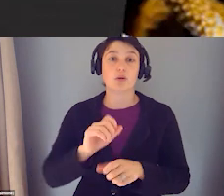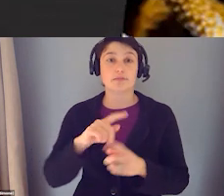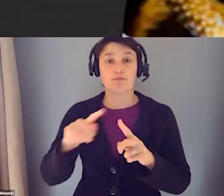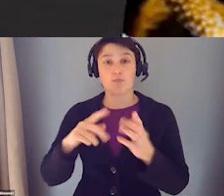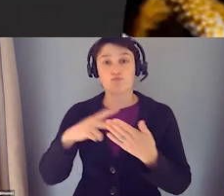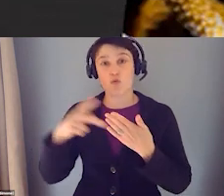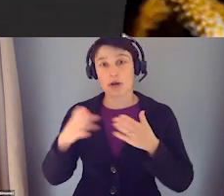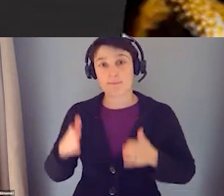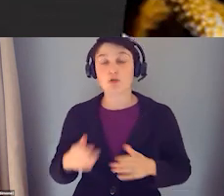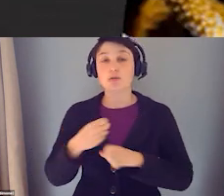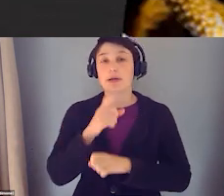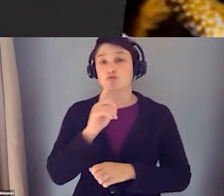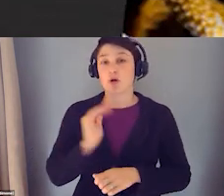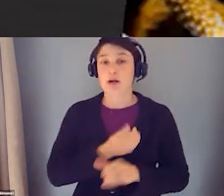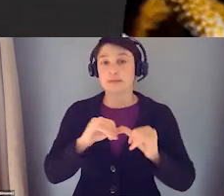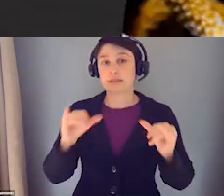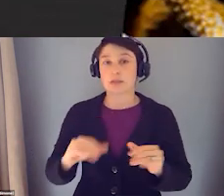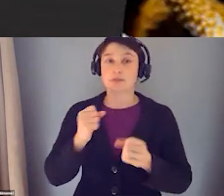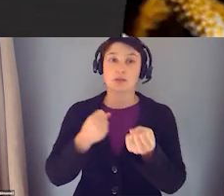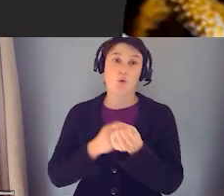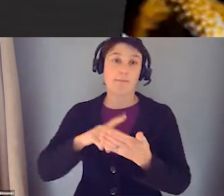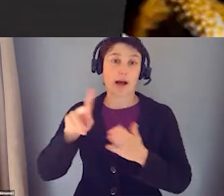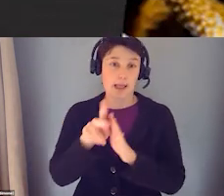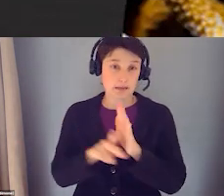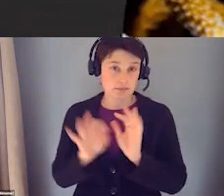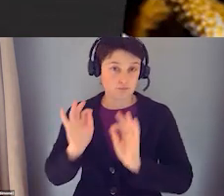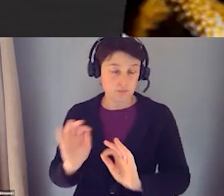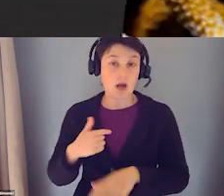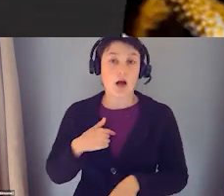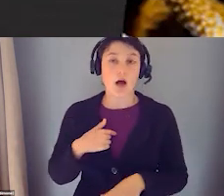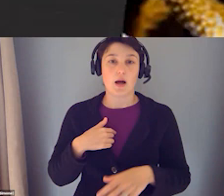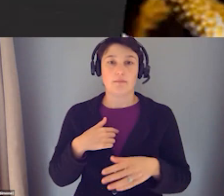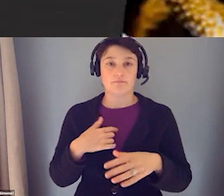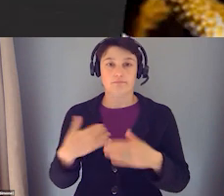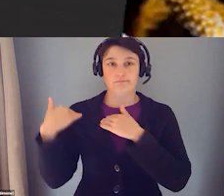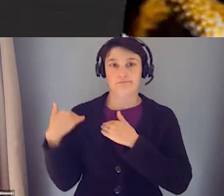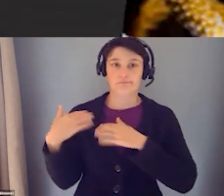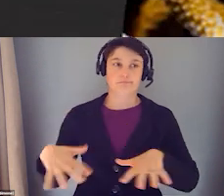So I am at an intersection of policy, process, procedure, and systems,